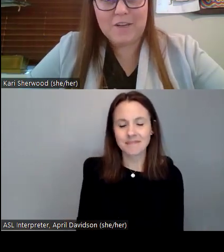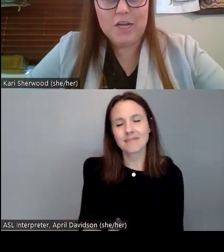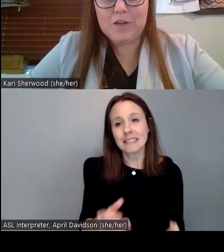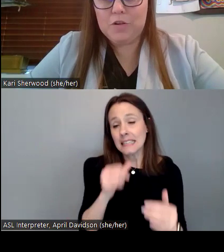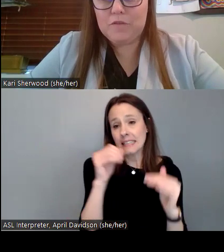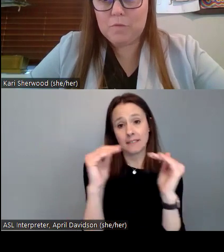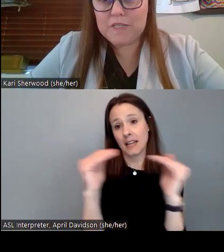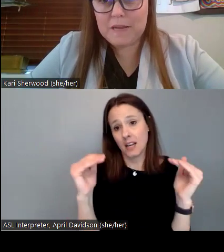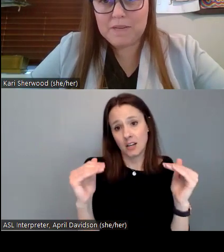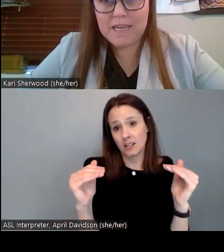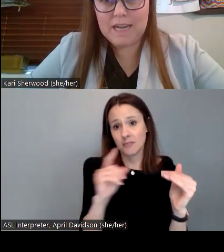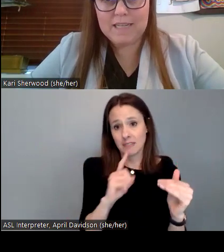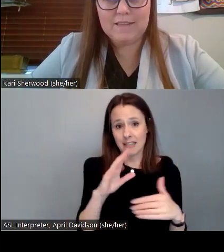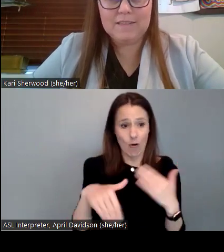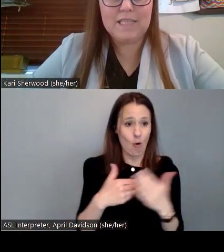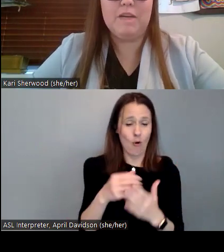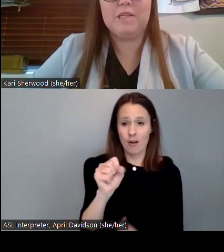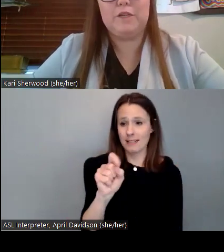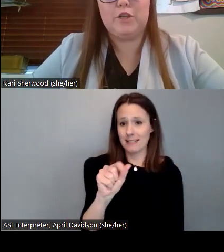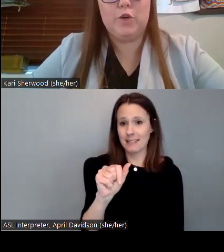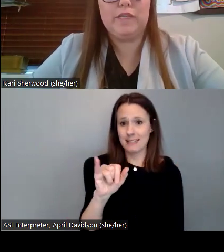all a form of stimming and stimming has been shown to